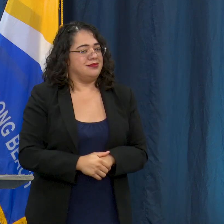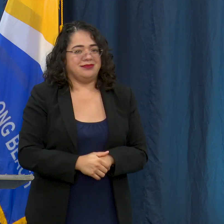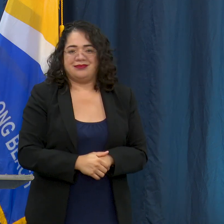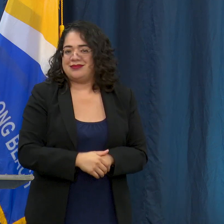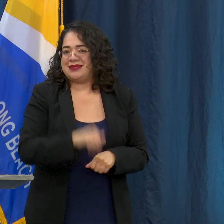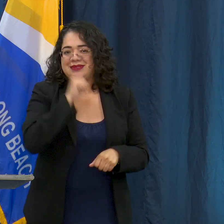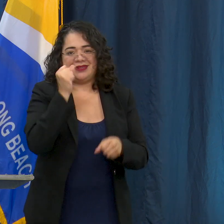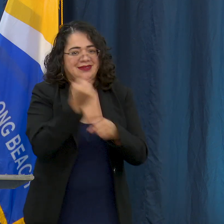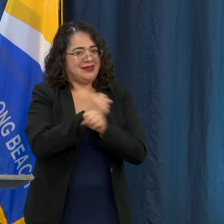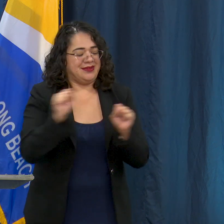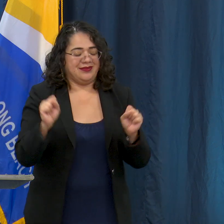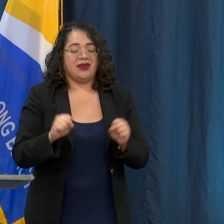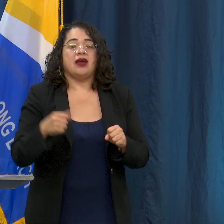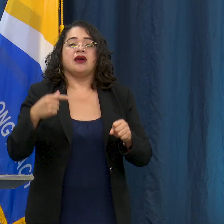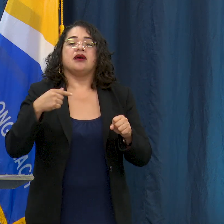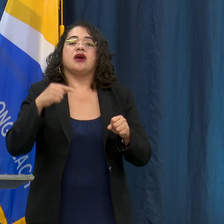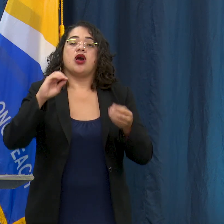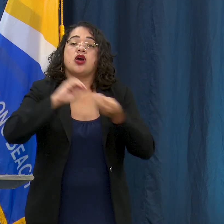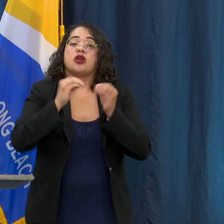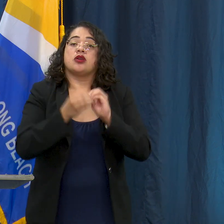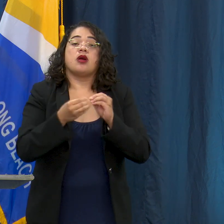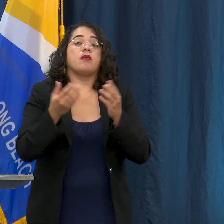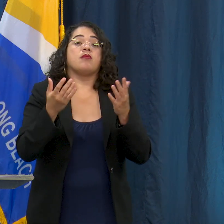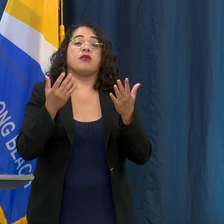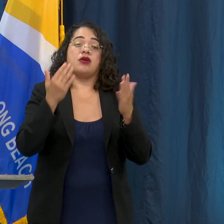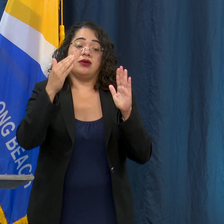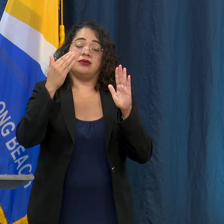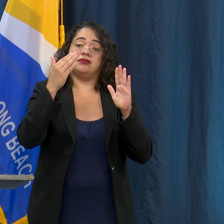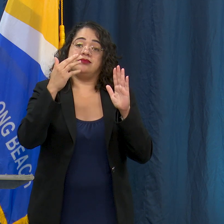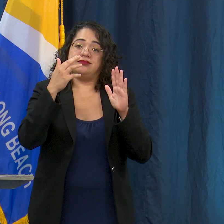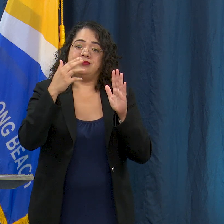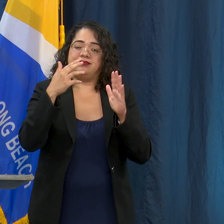employers should be doing is really being vigilant about having their